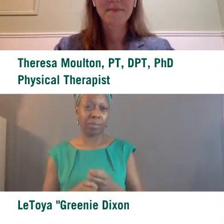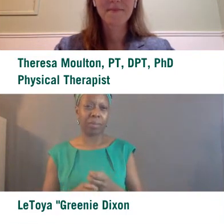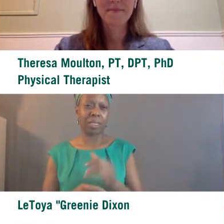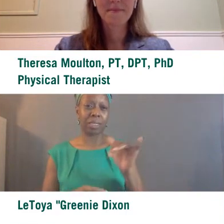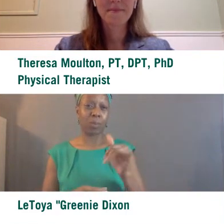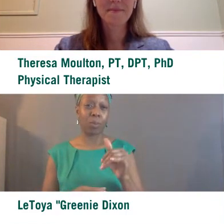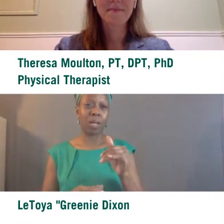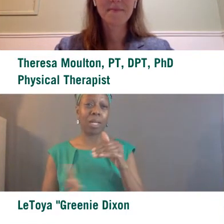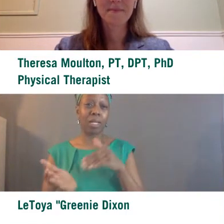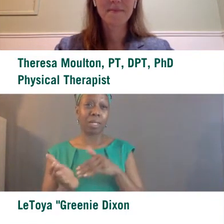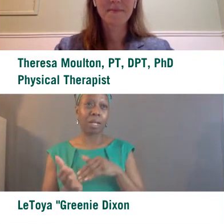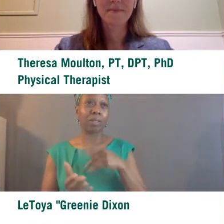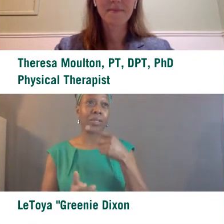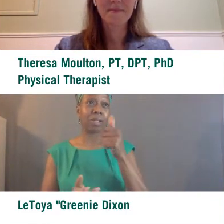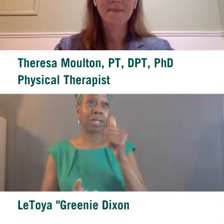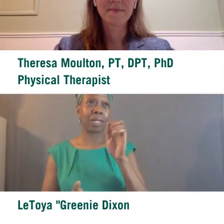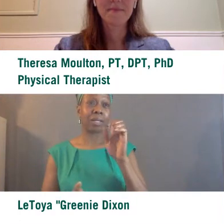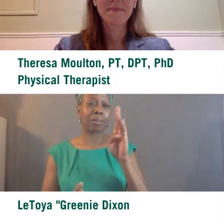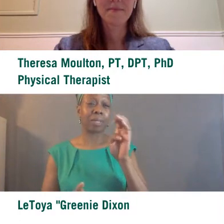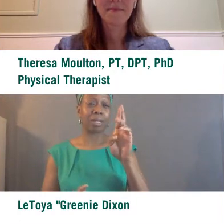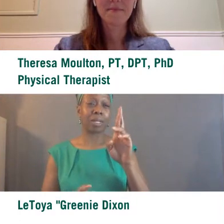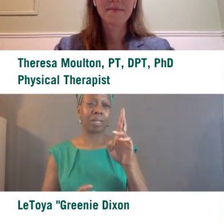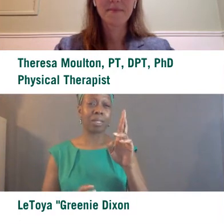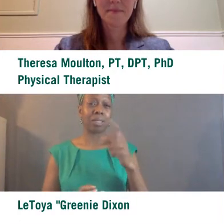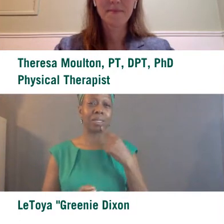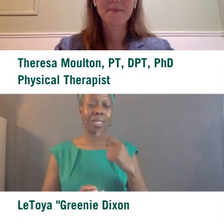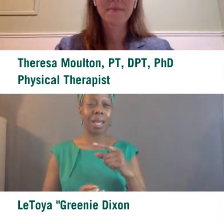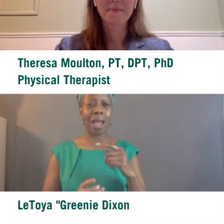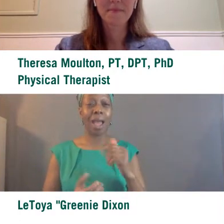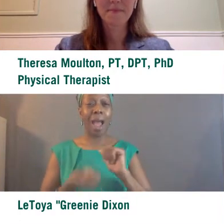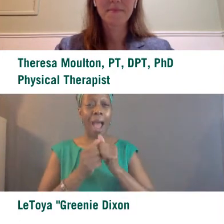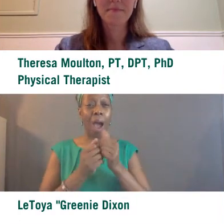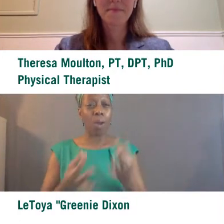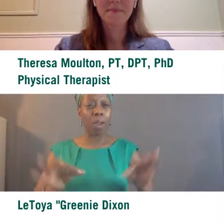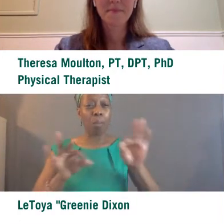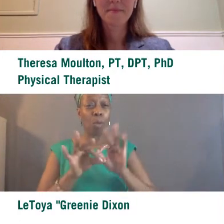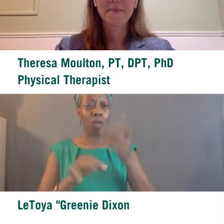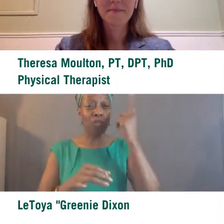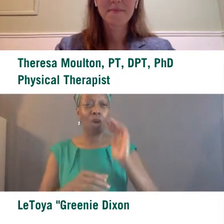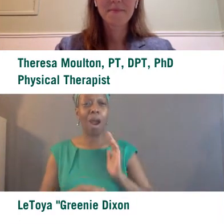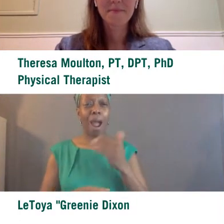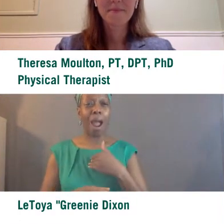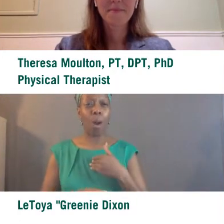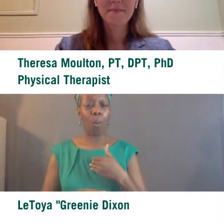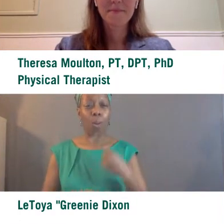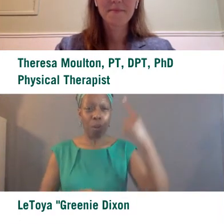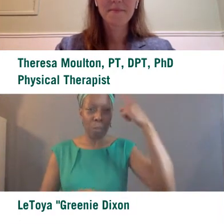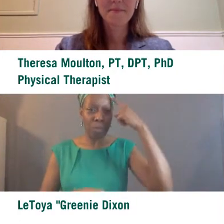how important is for our wellbeing, for our mental health to make sure that we still are exercising? What are some of the options